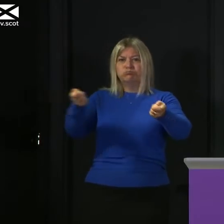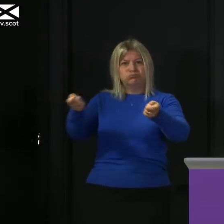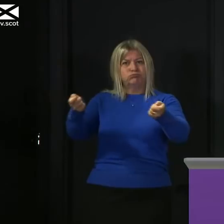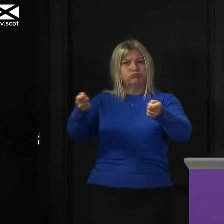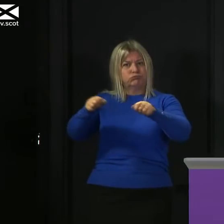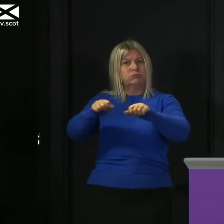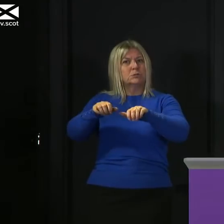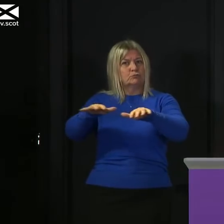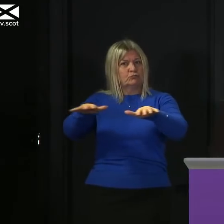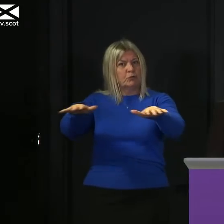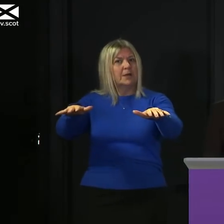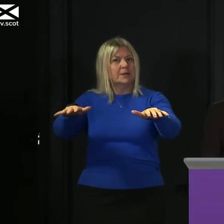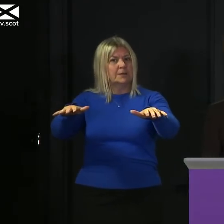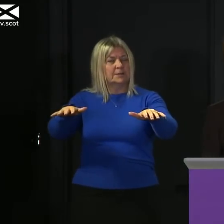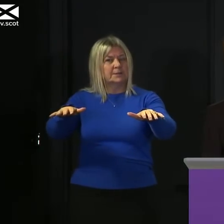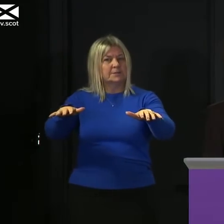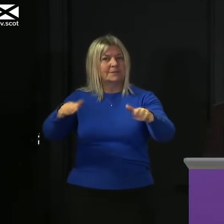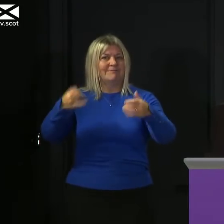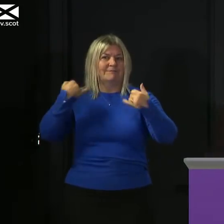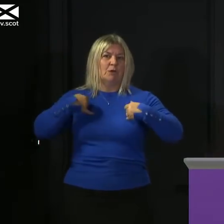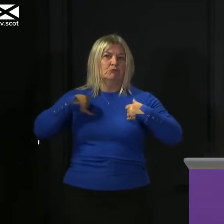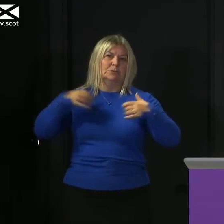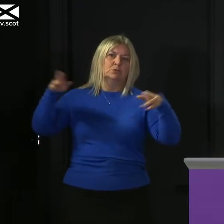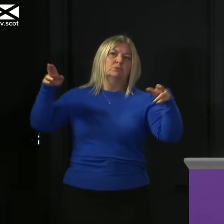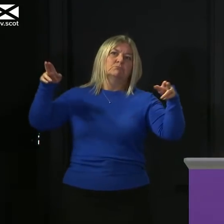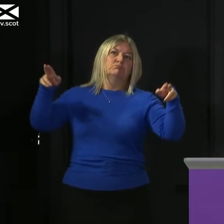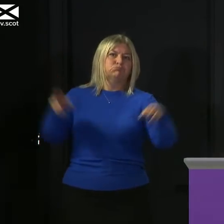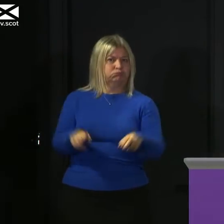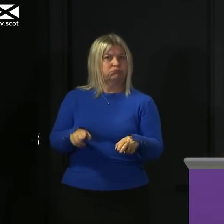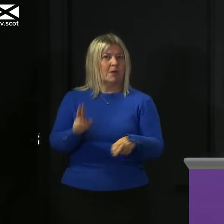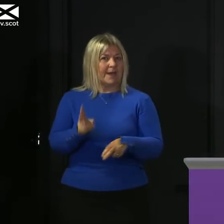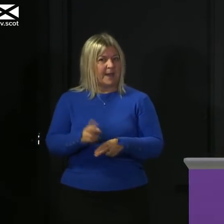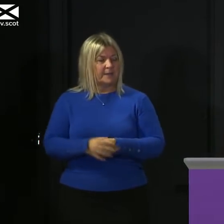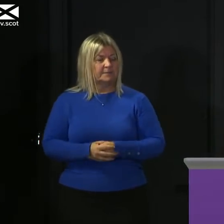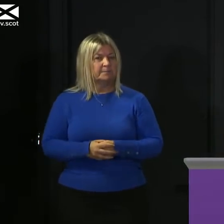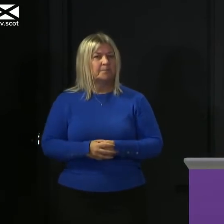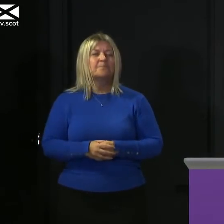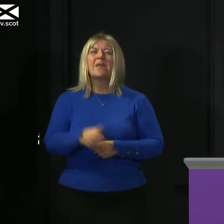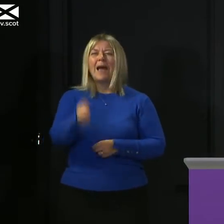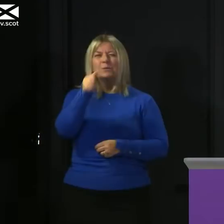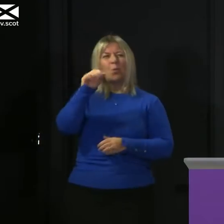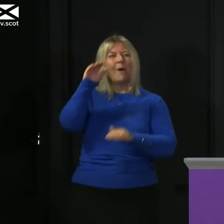In terms of outdoor education, I know that there have been discussions about trying to maximise